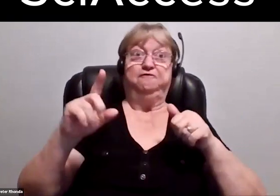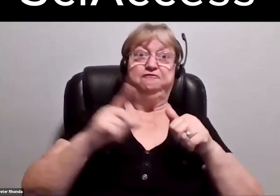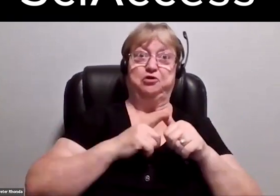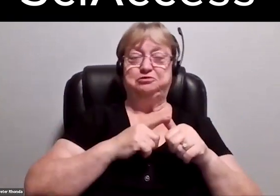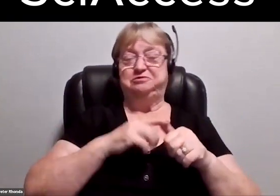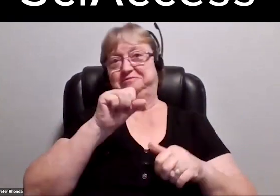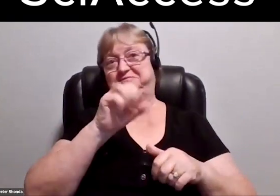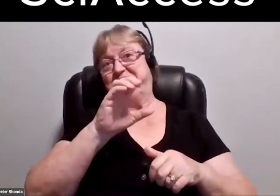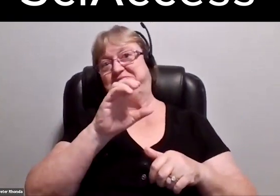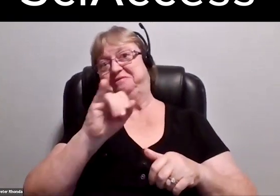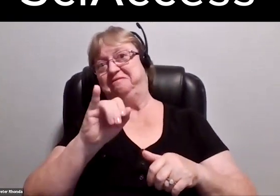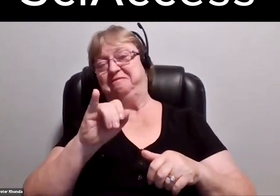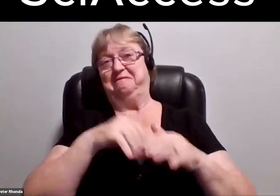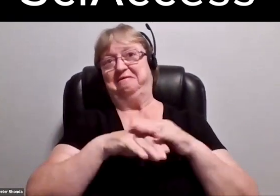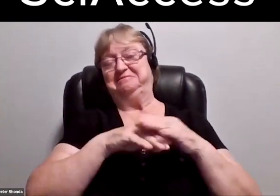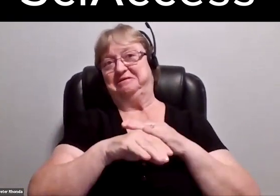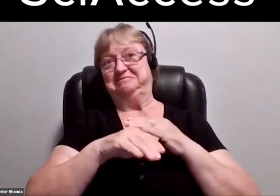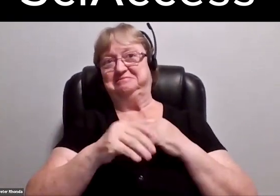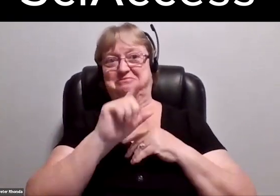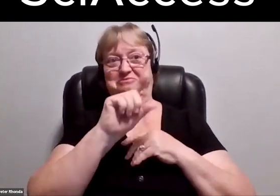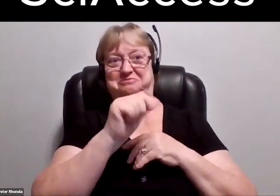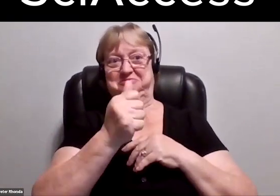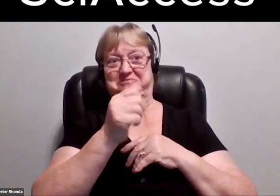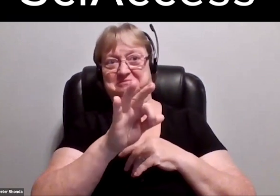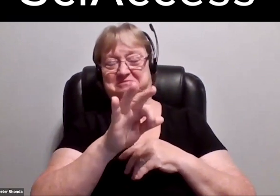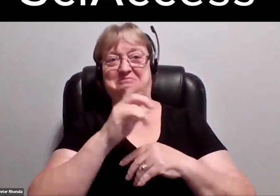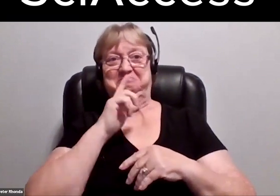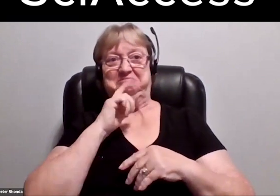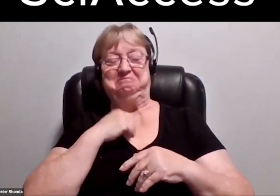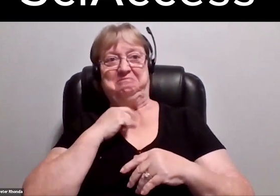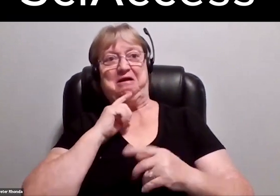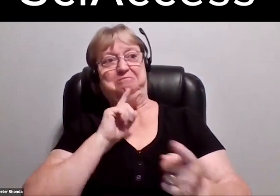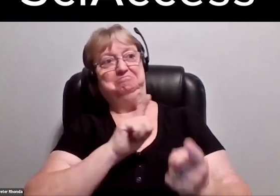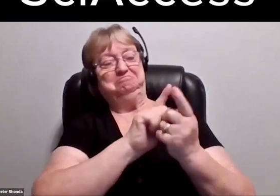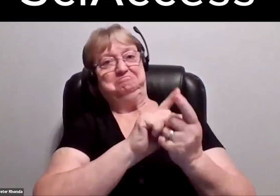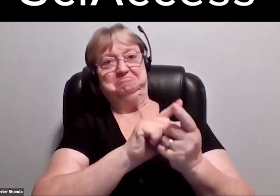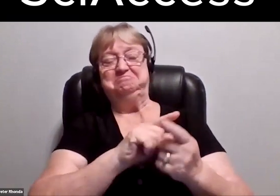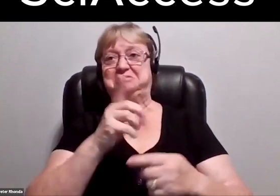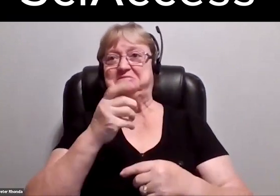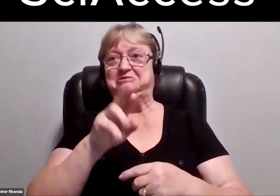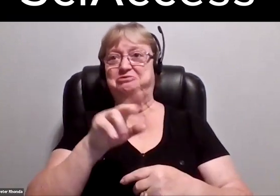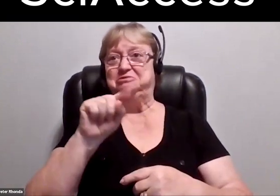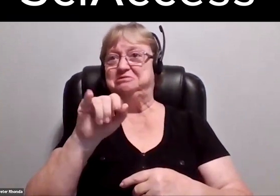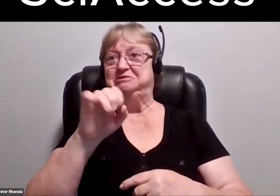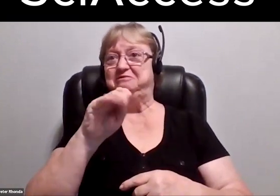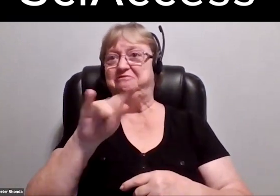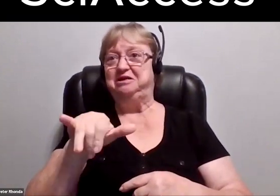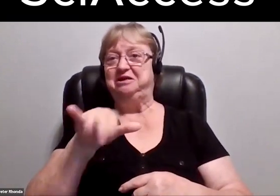in 2019 in person that I was able to connect with Dr. Tiffany Wild at Ohio State, who unfortunately couldn't be here today,